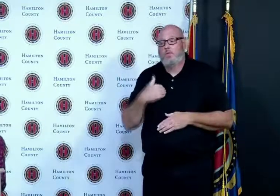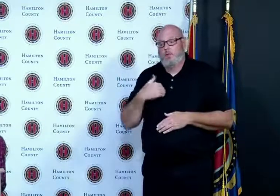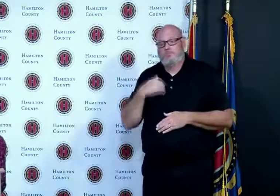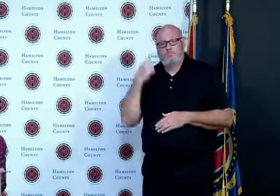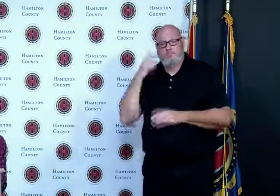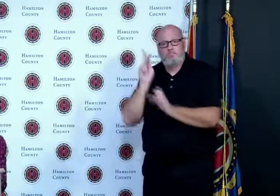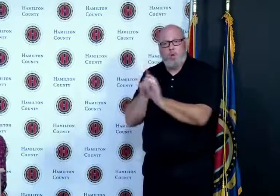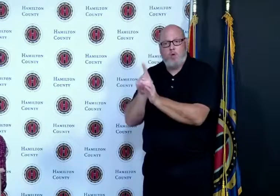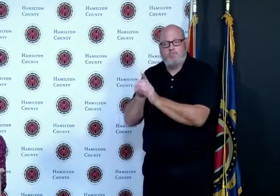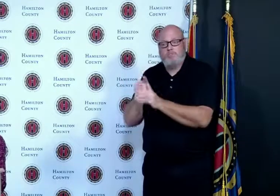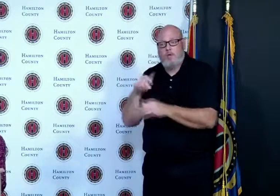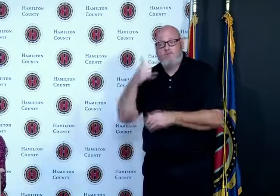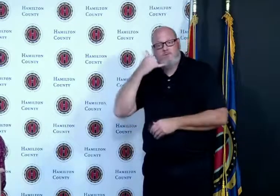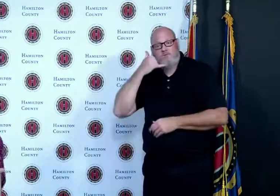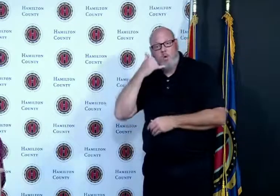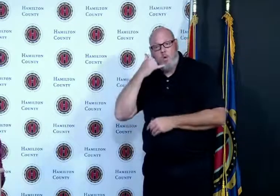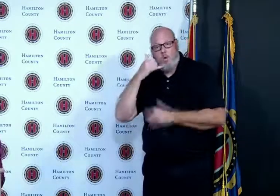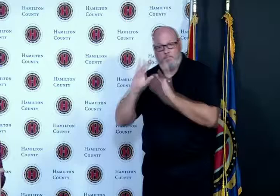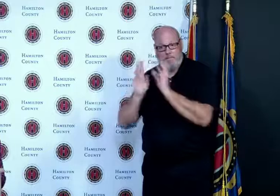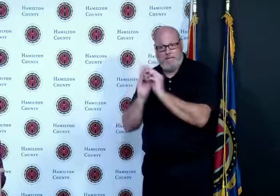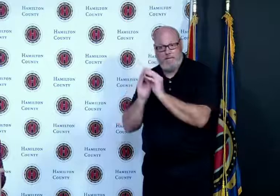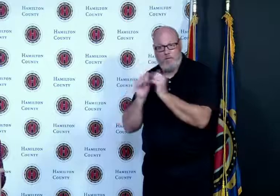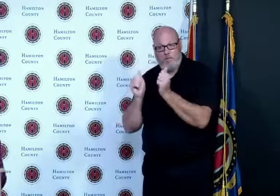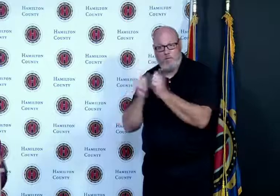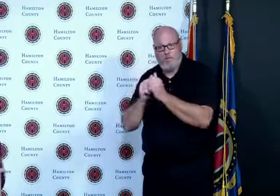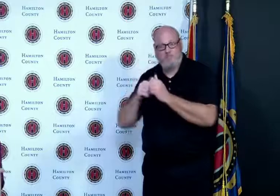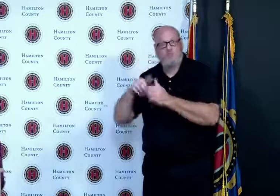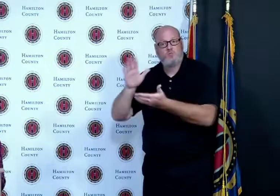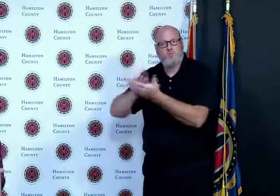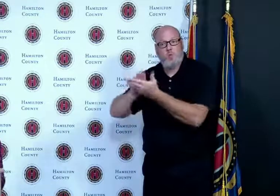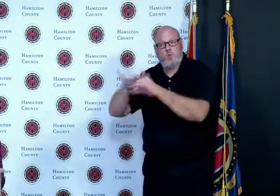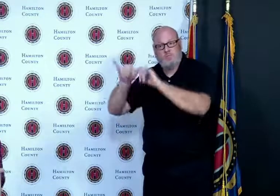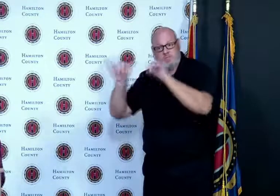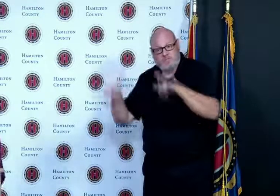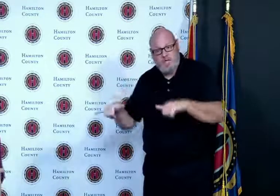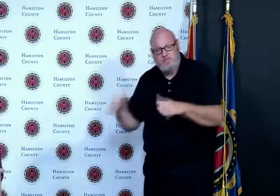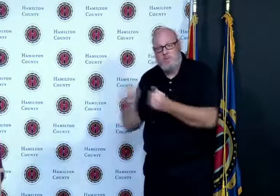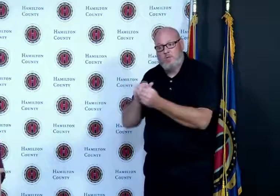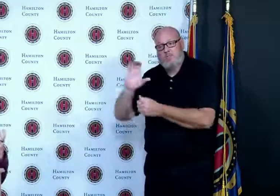the city and outside the city united way is on there the libraries are on there I mean everybody